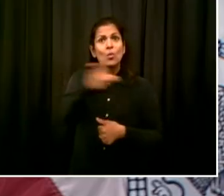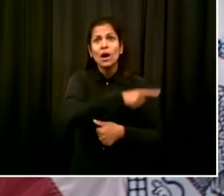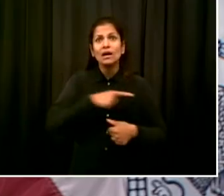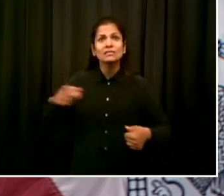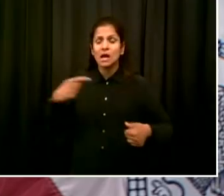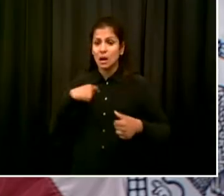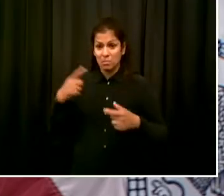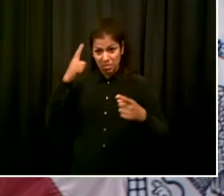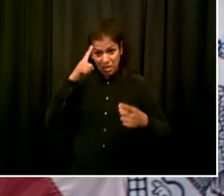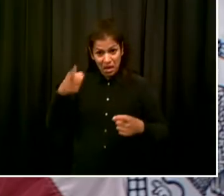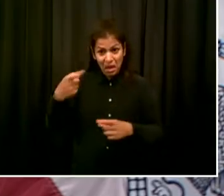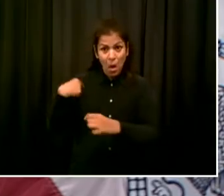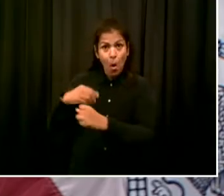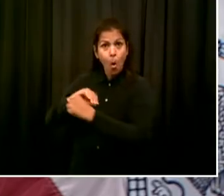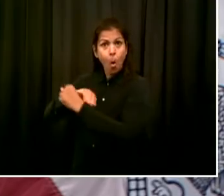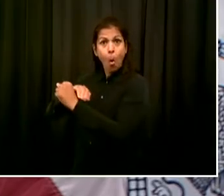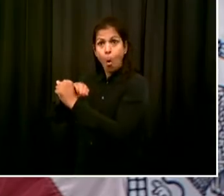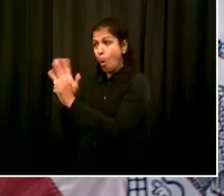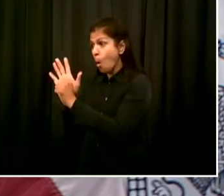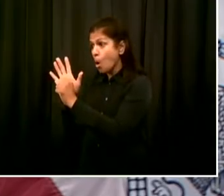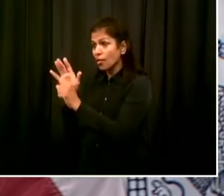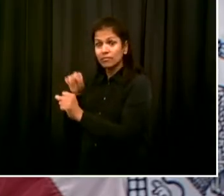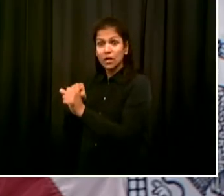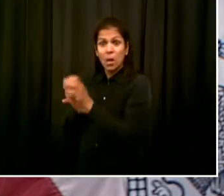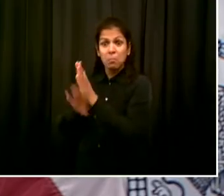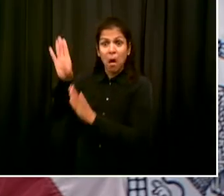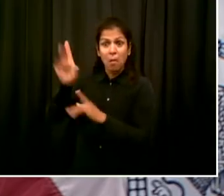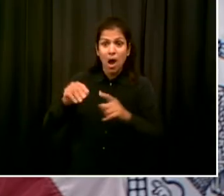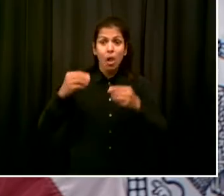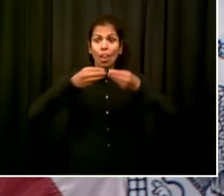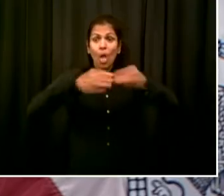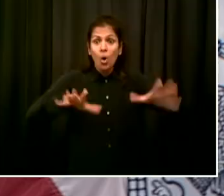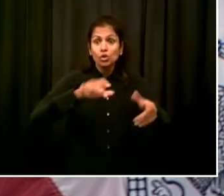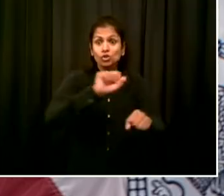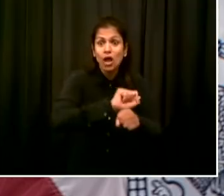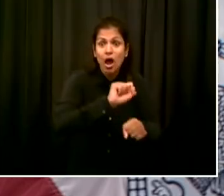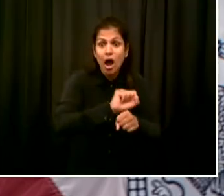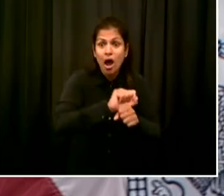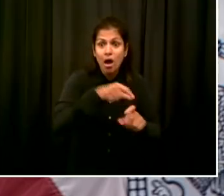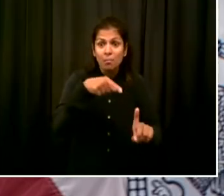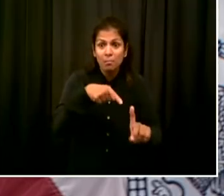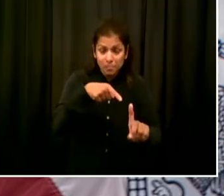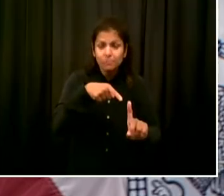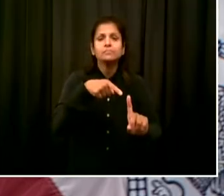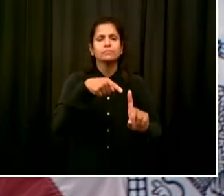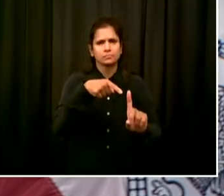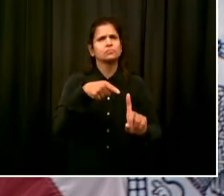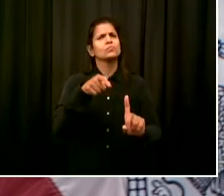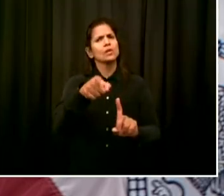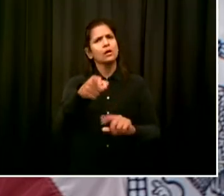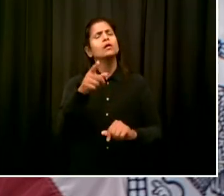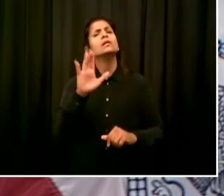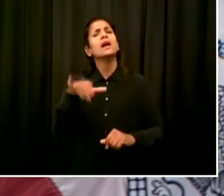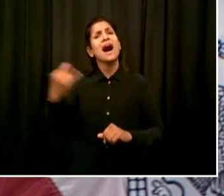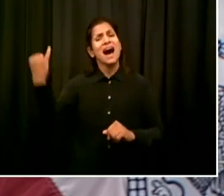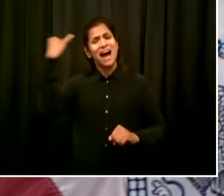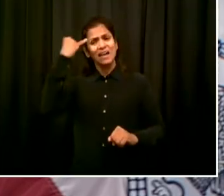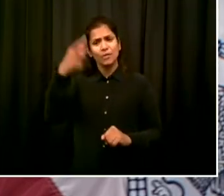FRONT AND CENTER IN OUR THINKING . DESIPTE ALL THAT, OVERALL INDEX CRIME IS